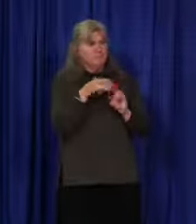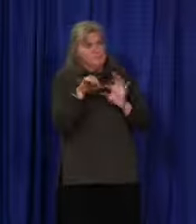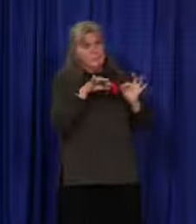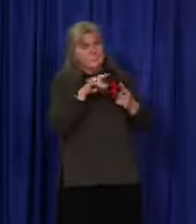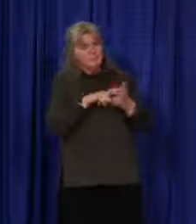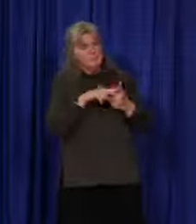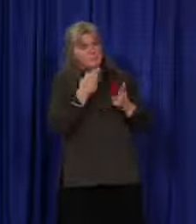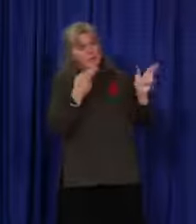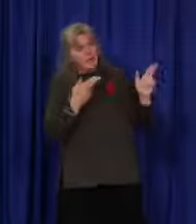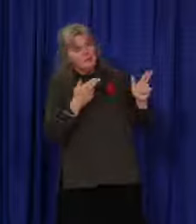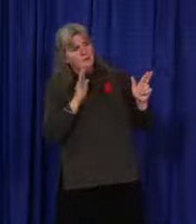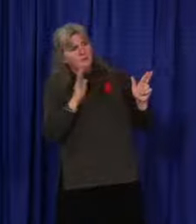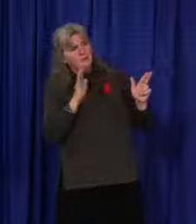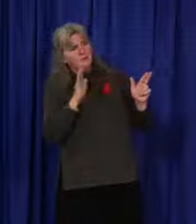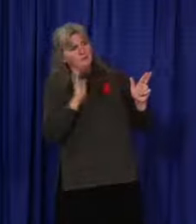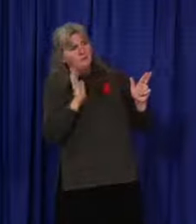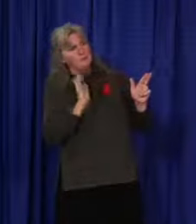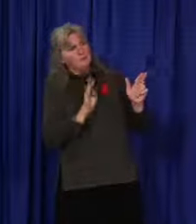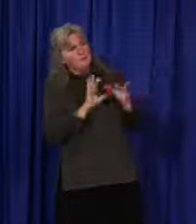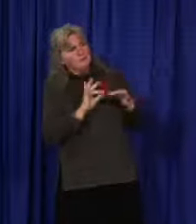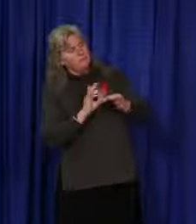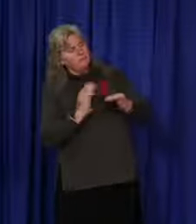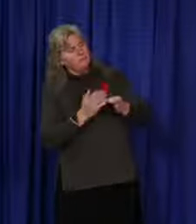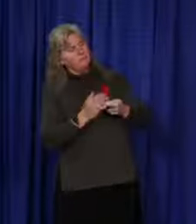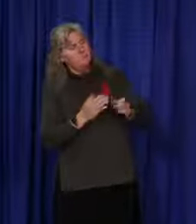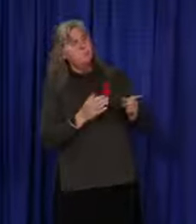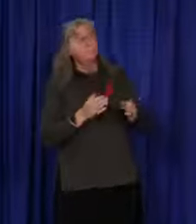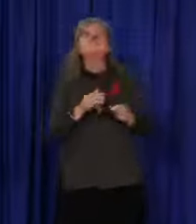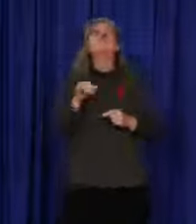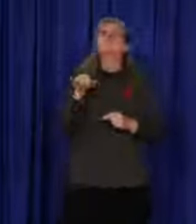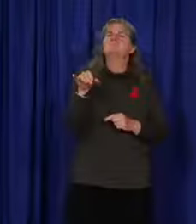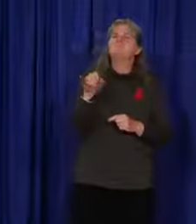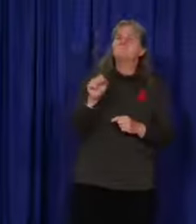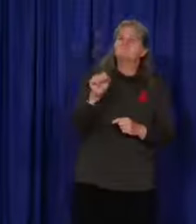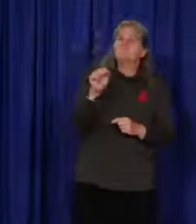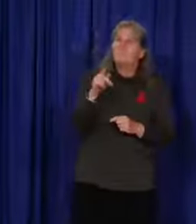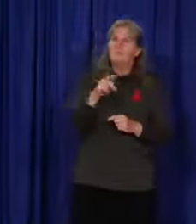compliance. But for the moment, yes, they would be -- they would be